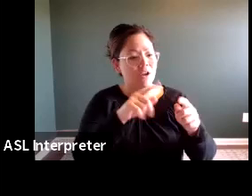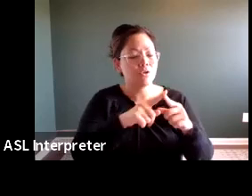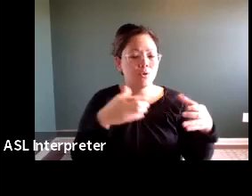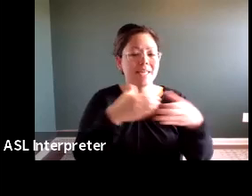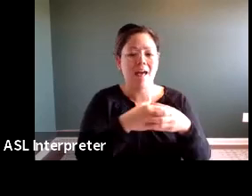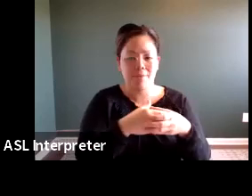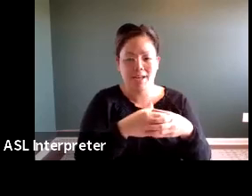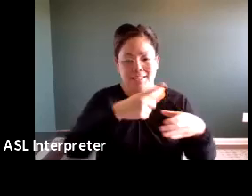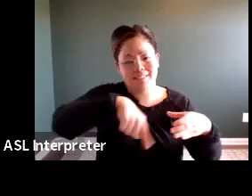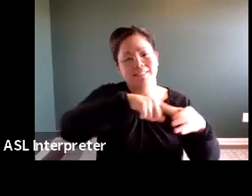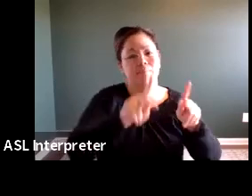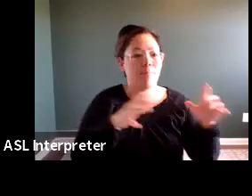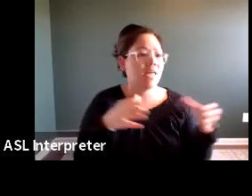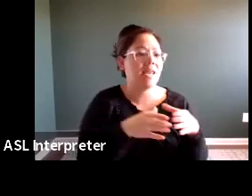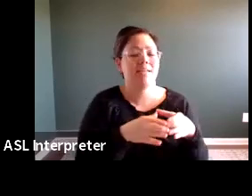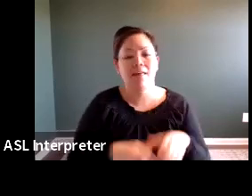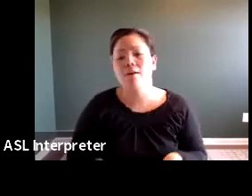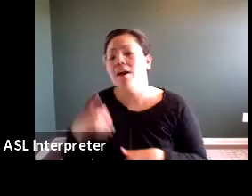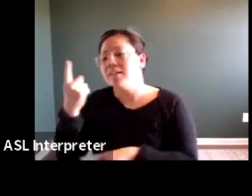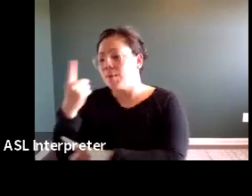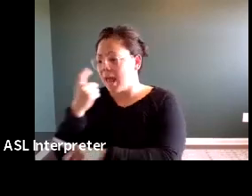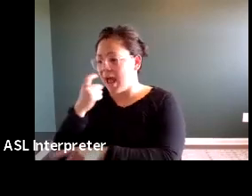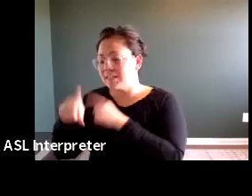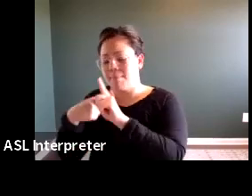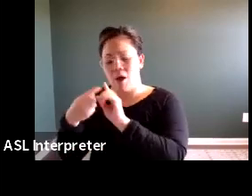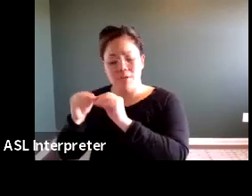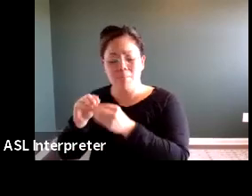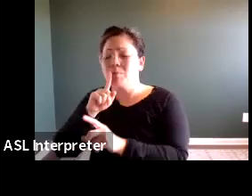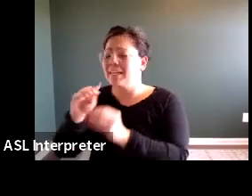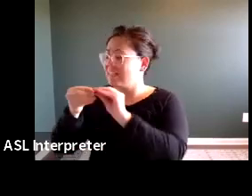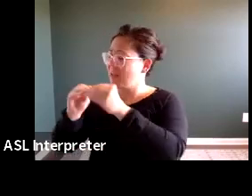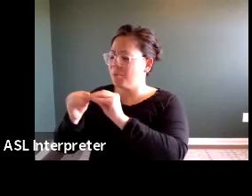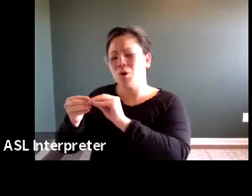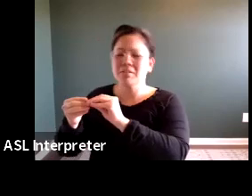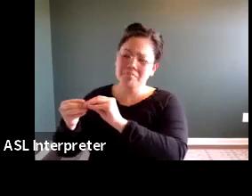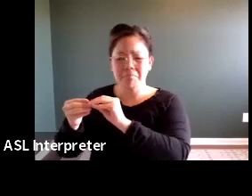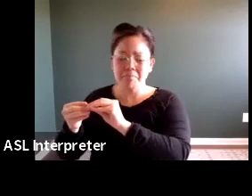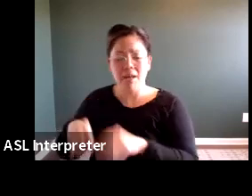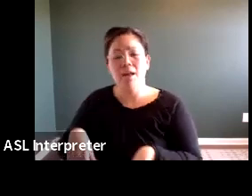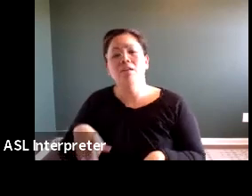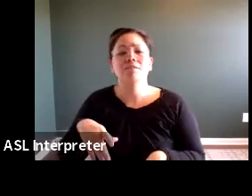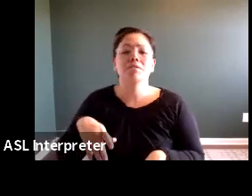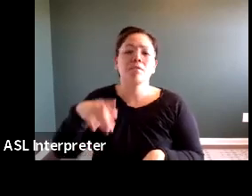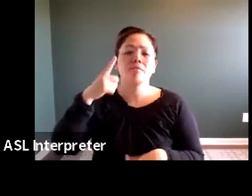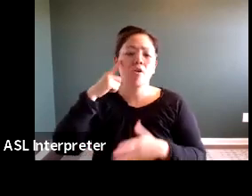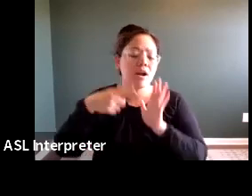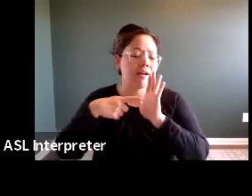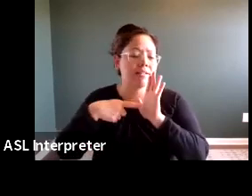Someone asked me specifically about numbers. And to me, it's not so much the number. And if you own a large, if you're part of a large